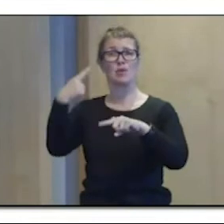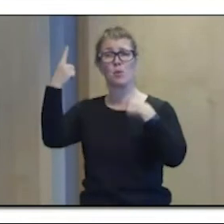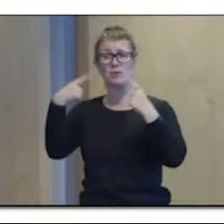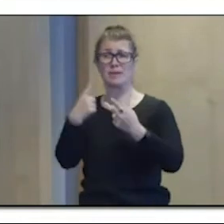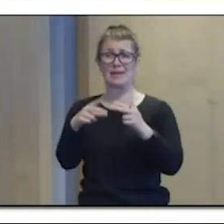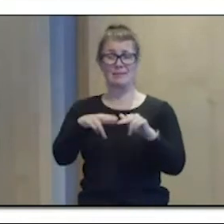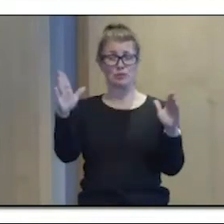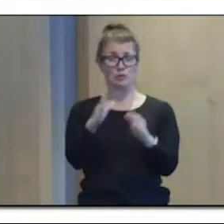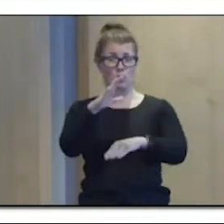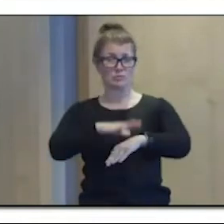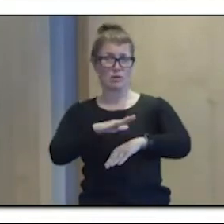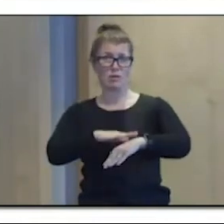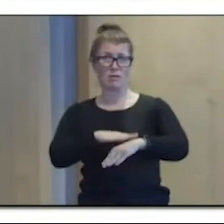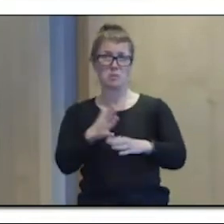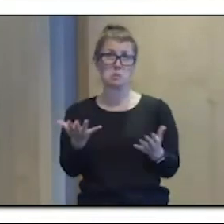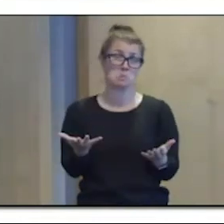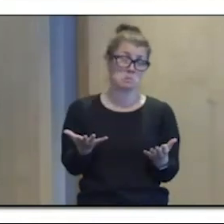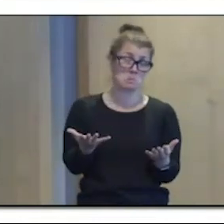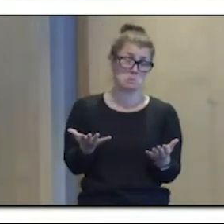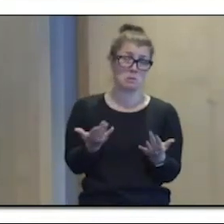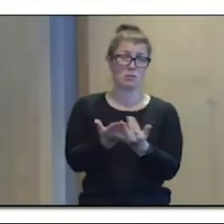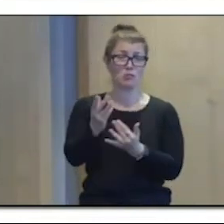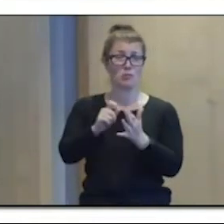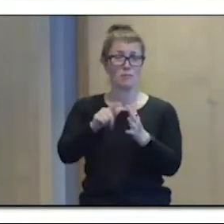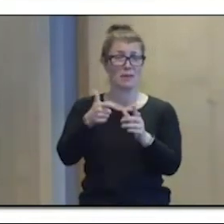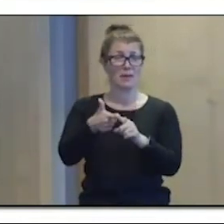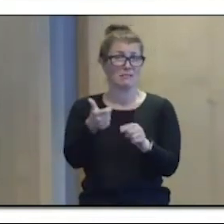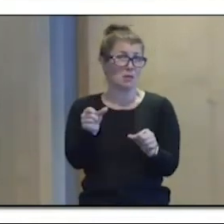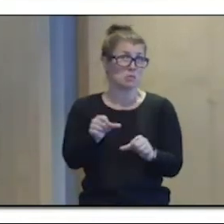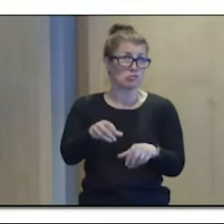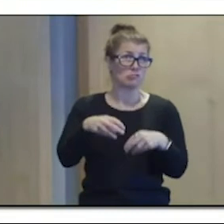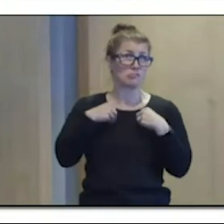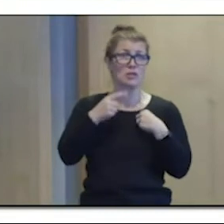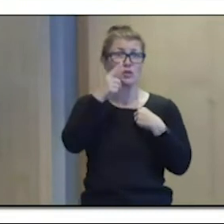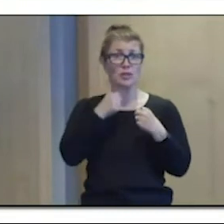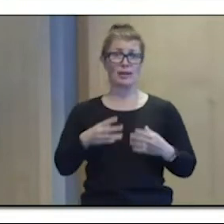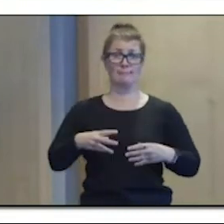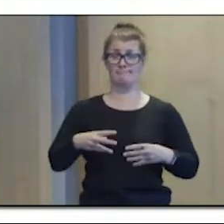short periods of peak demand perhaps that's okay perhaps that's manageable and then I talked about